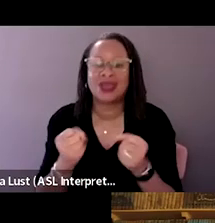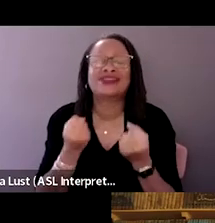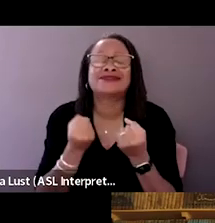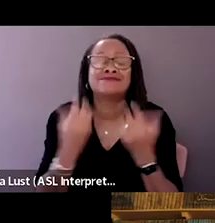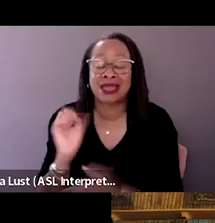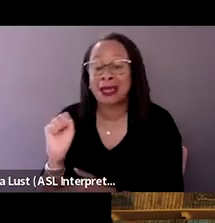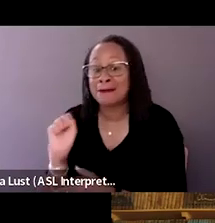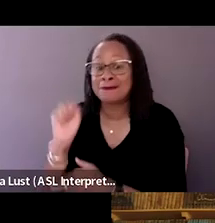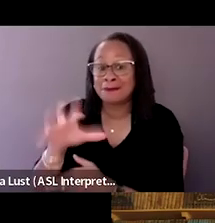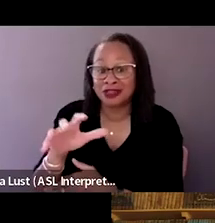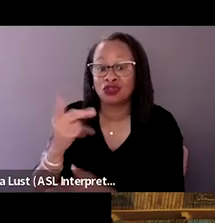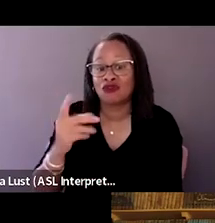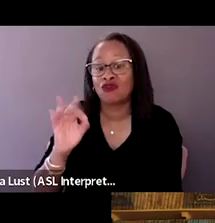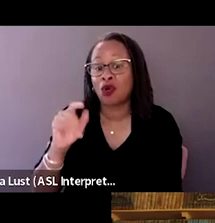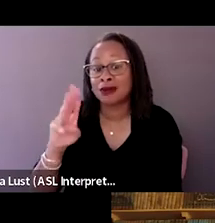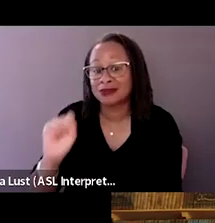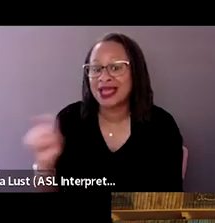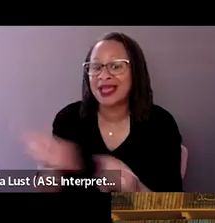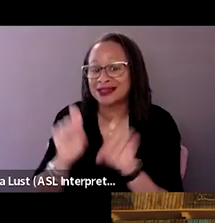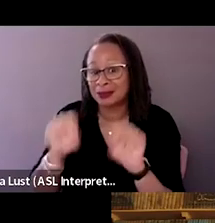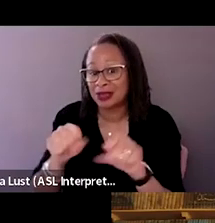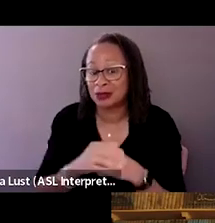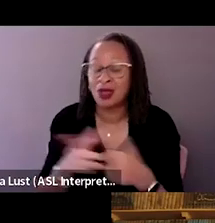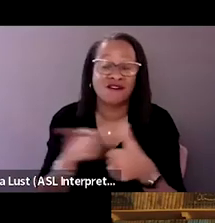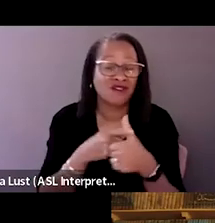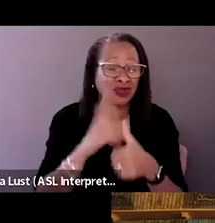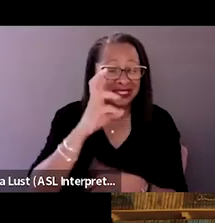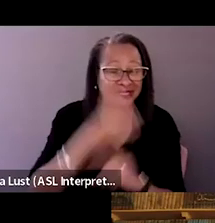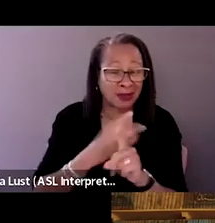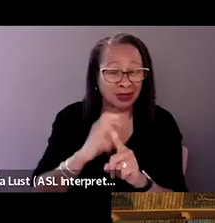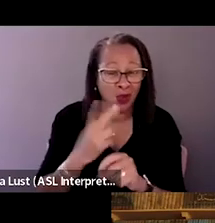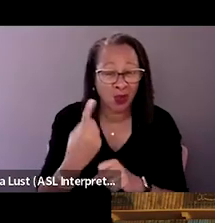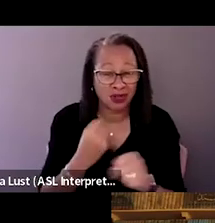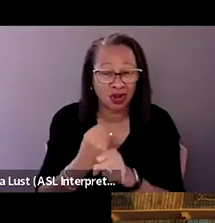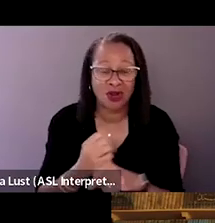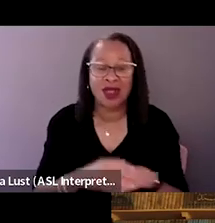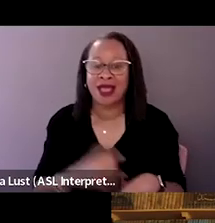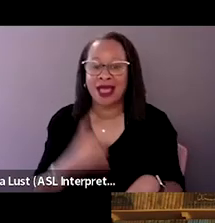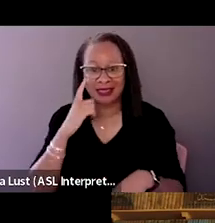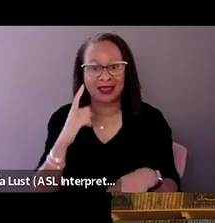Certainly and I would say that first maybe six months or year of you think thinking right, I'm really believe in this, I'm really gonna go out there